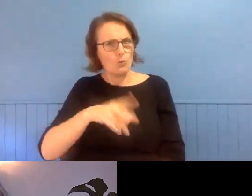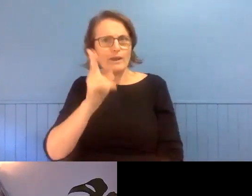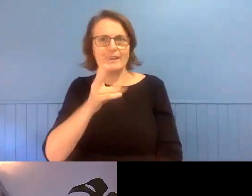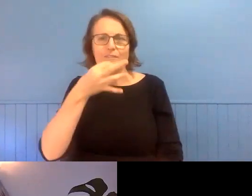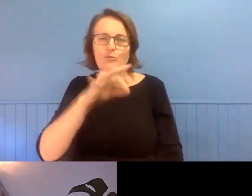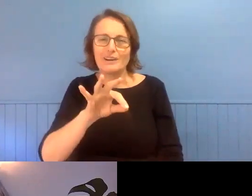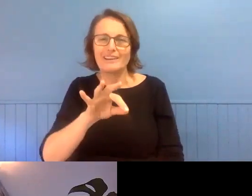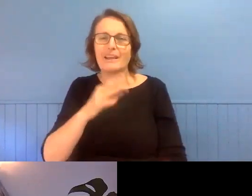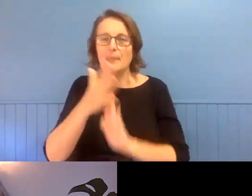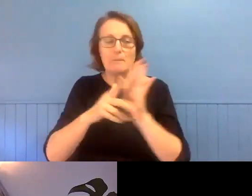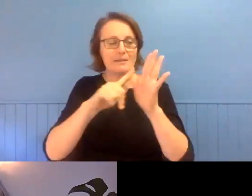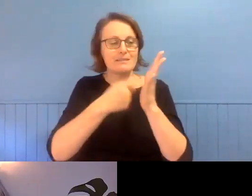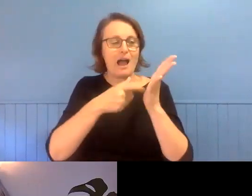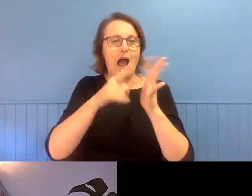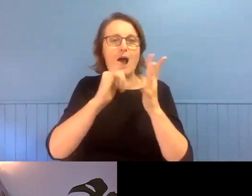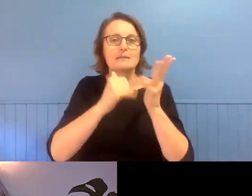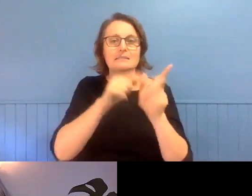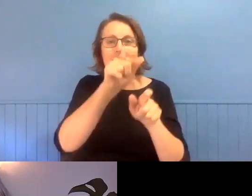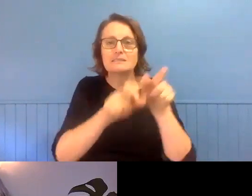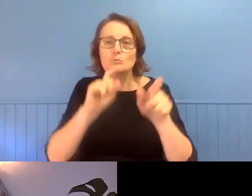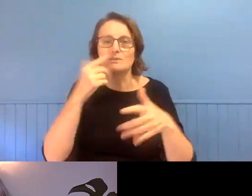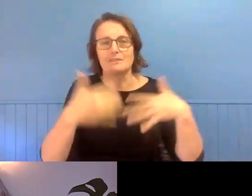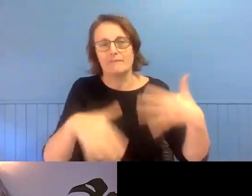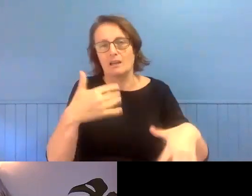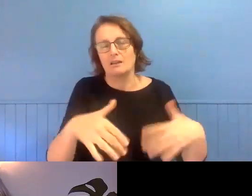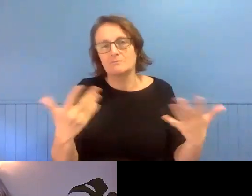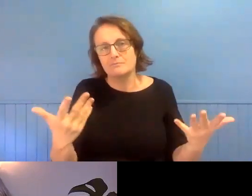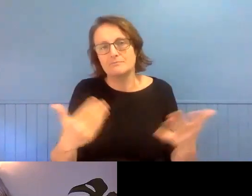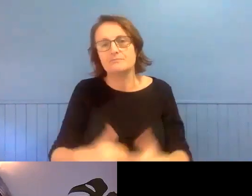to Friday's session. TANDI PALMER WILLIAMS: I'd love to hear what